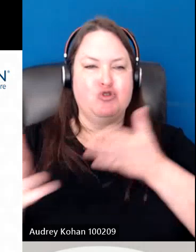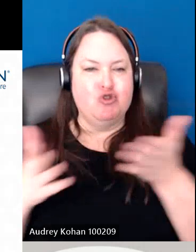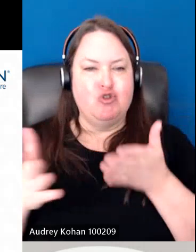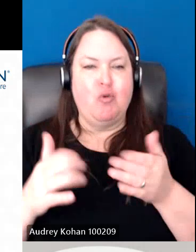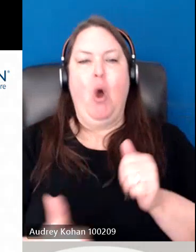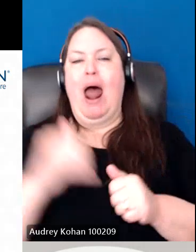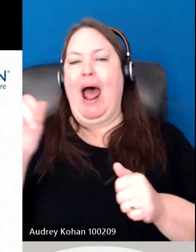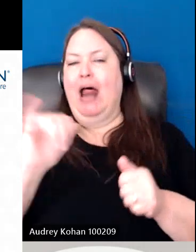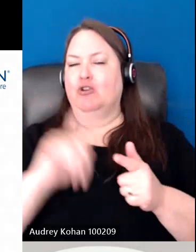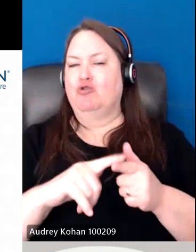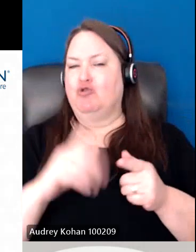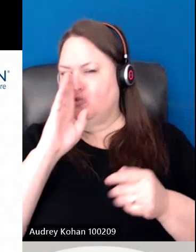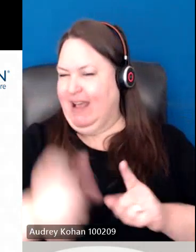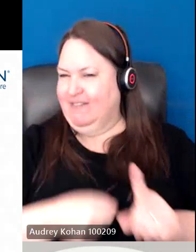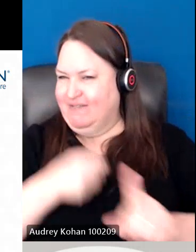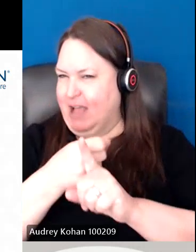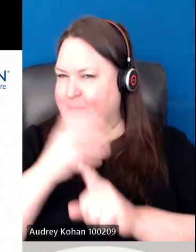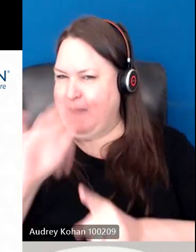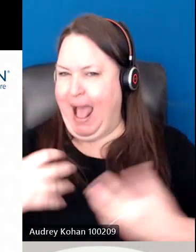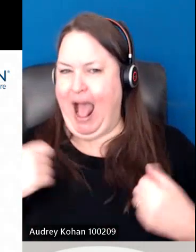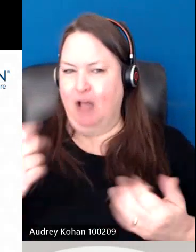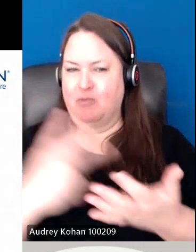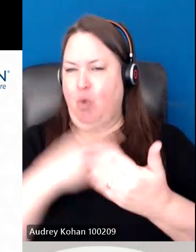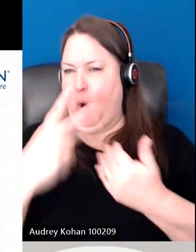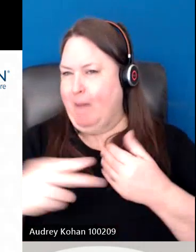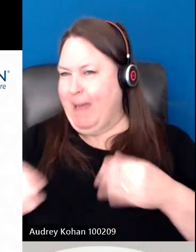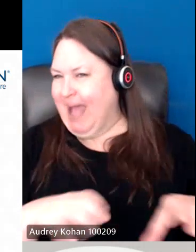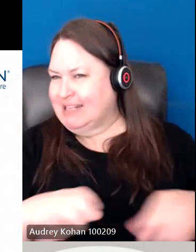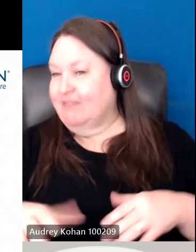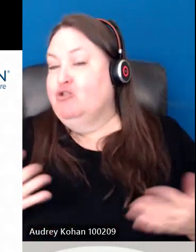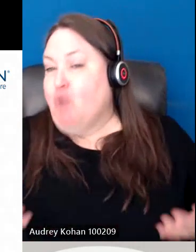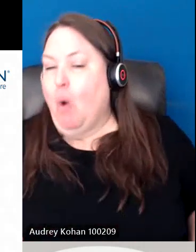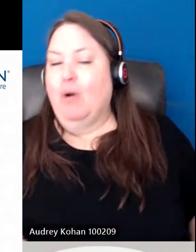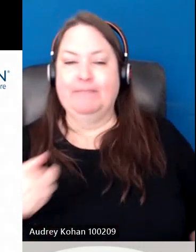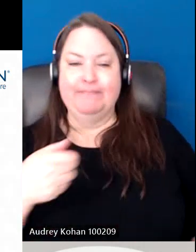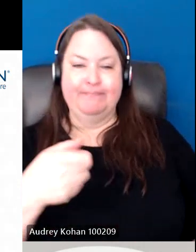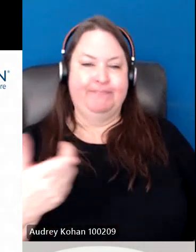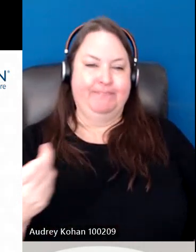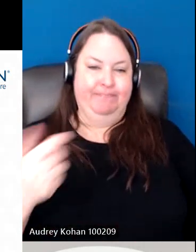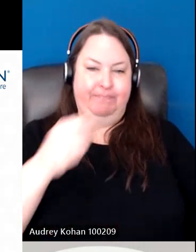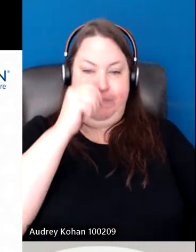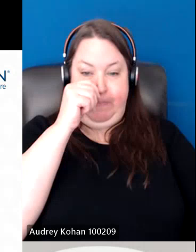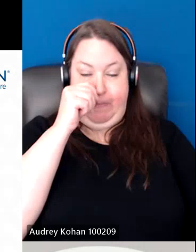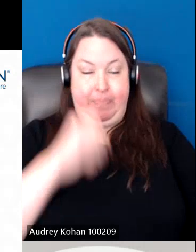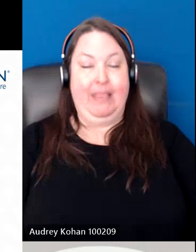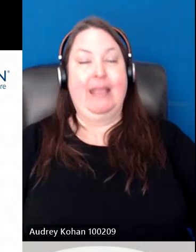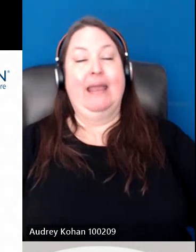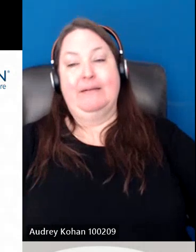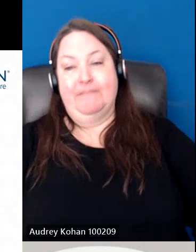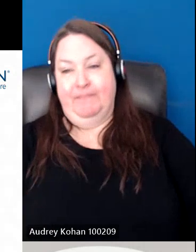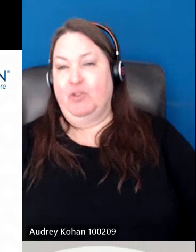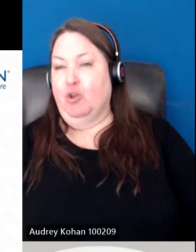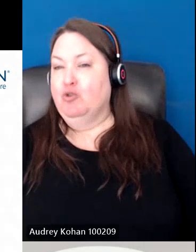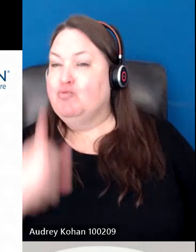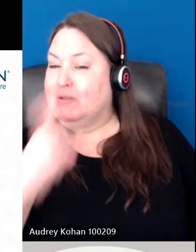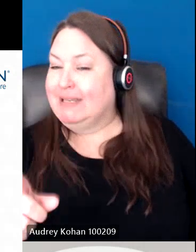be directly affected by the health programs and activities so again um I it it really annoys me